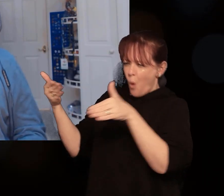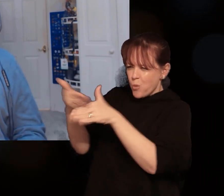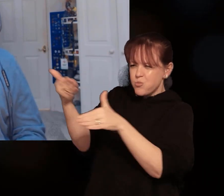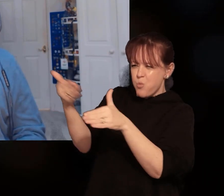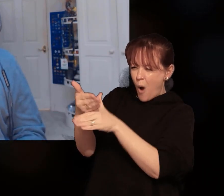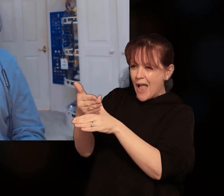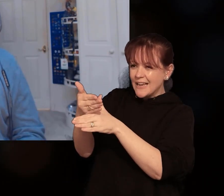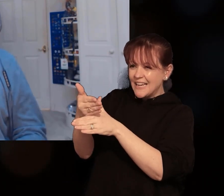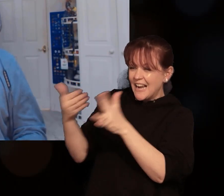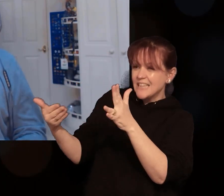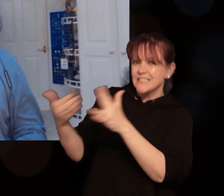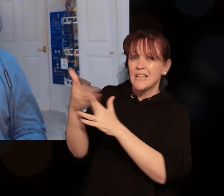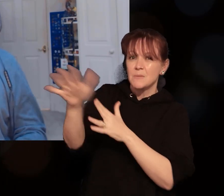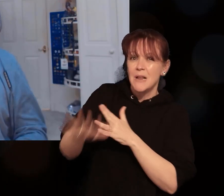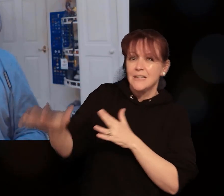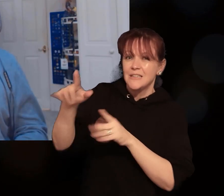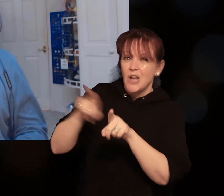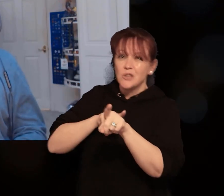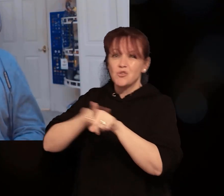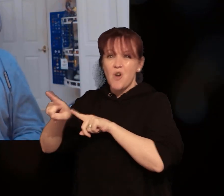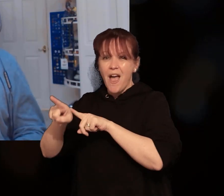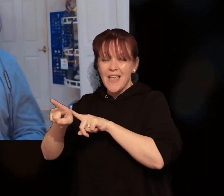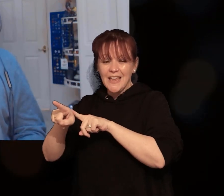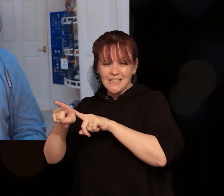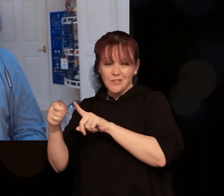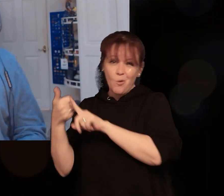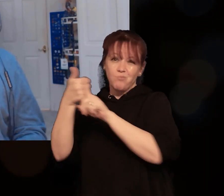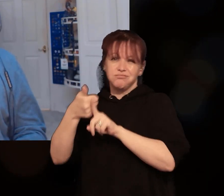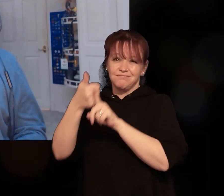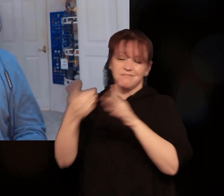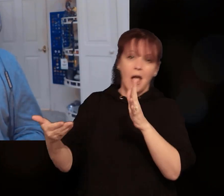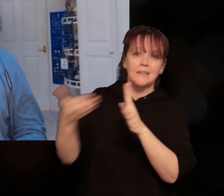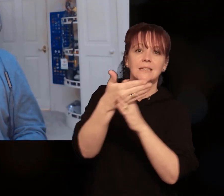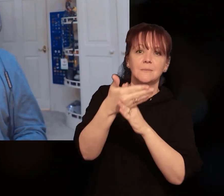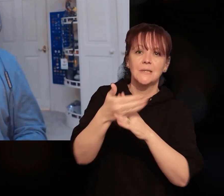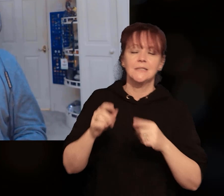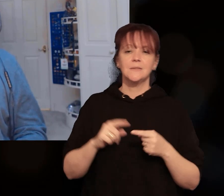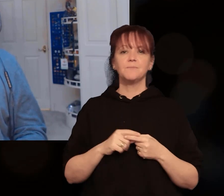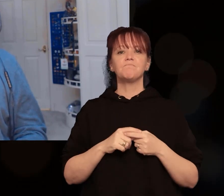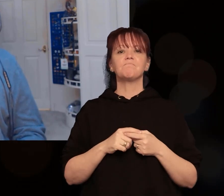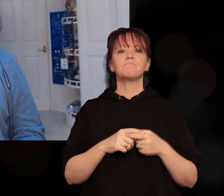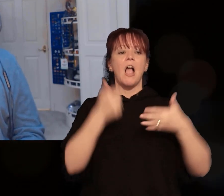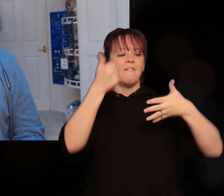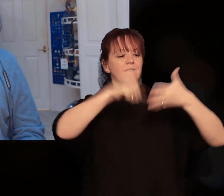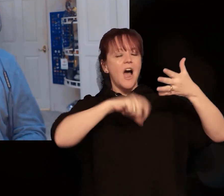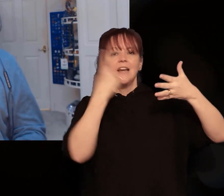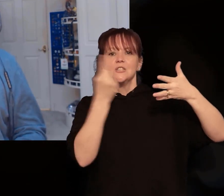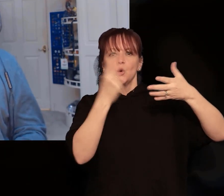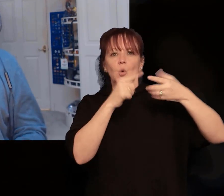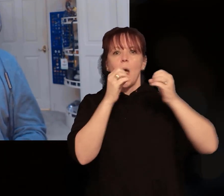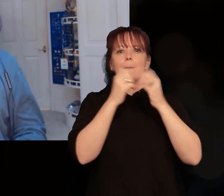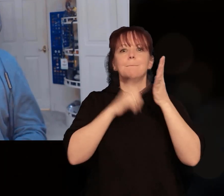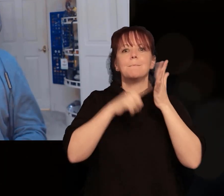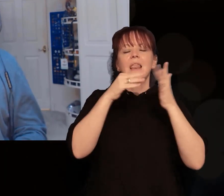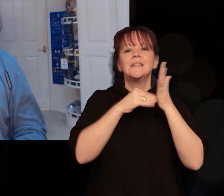trying to make a difference as much as possible. Our finalists for this award are... Blizzard Team 3,